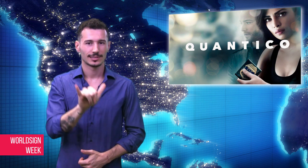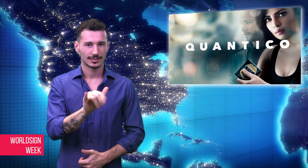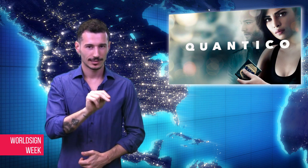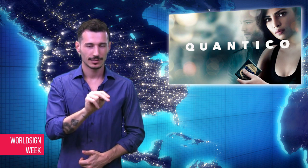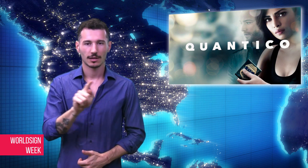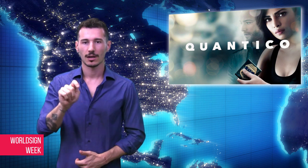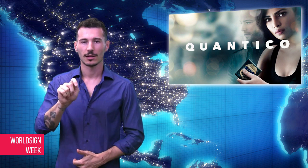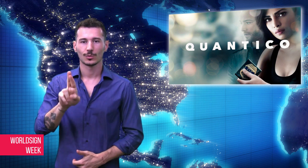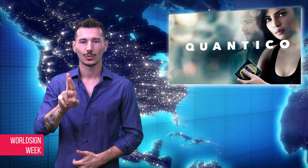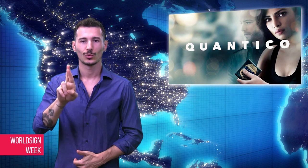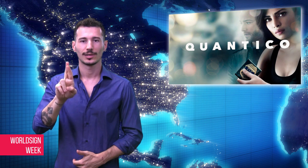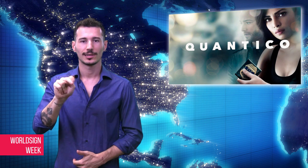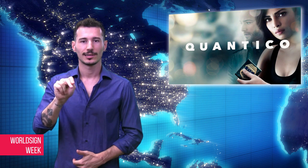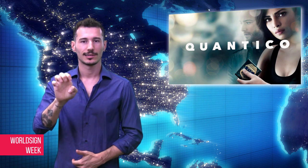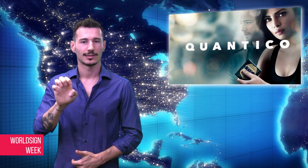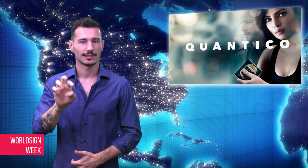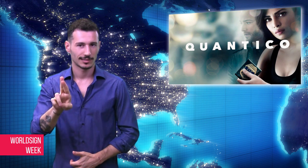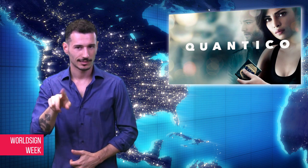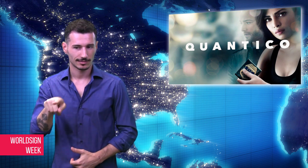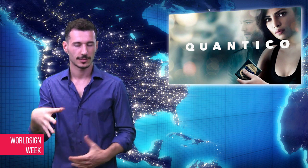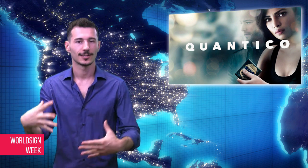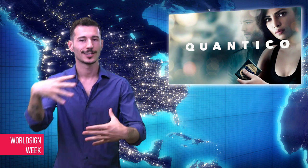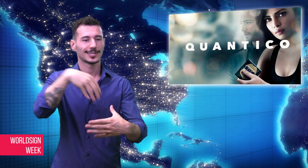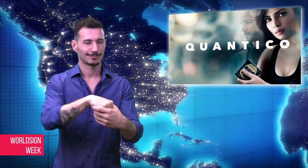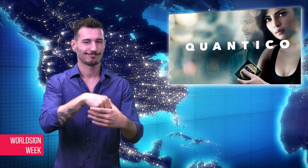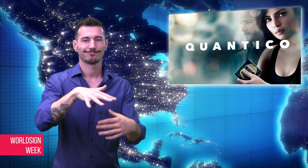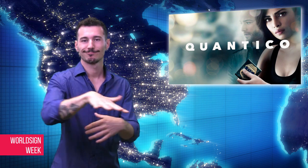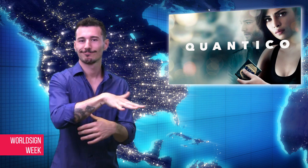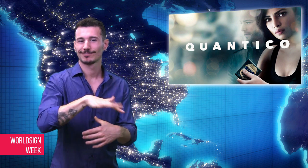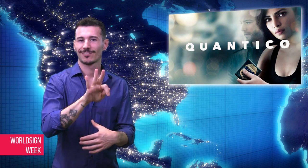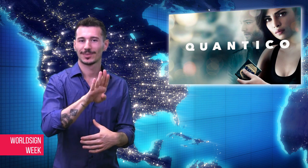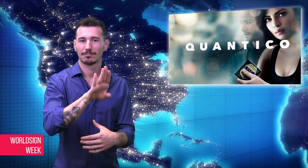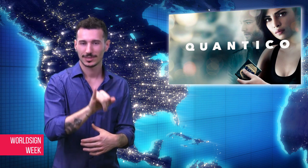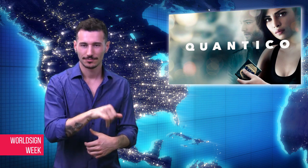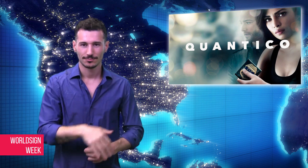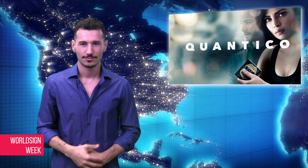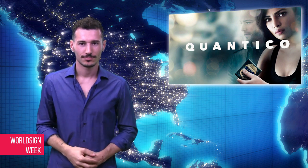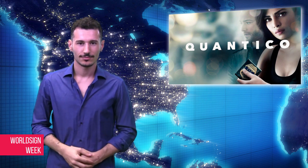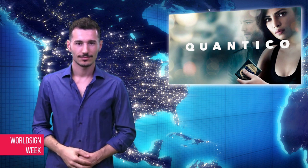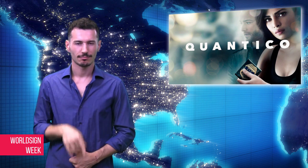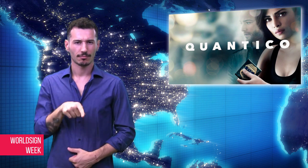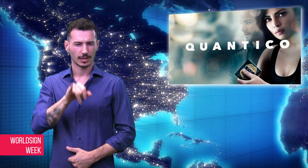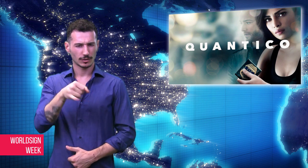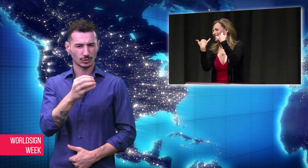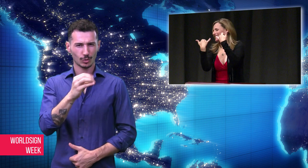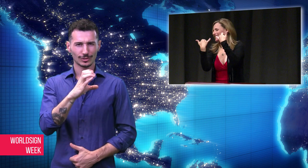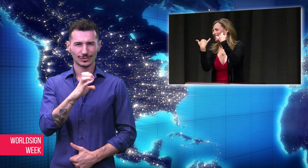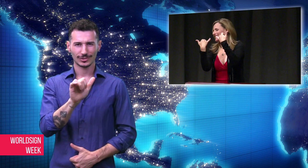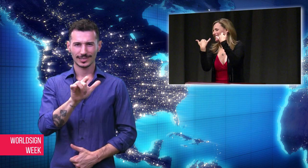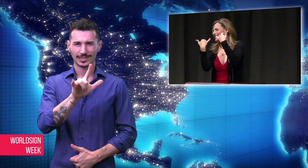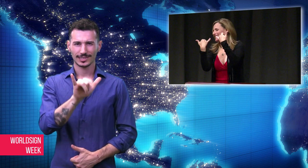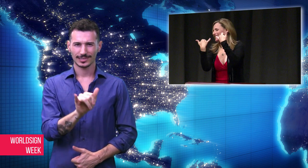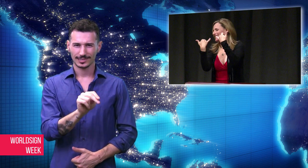hearing but became deaf due to injuries from a bomb. “Quantico” is an espionage